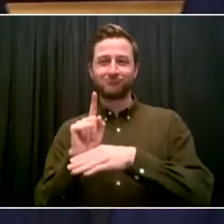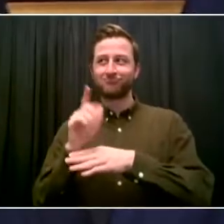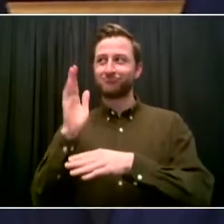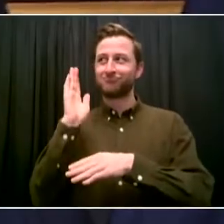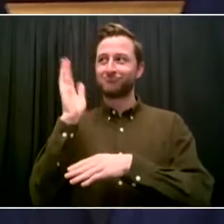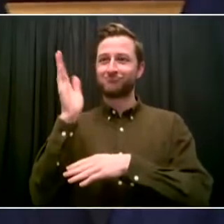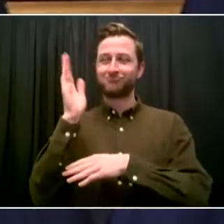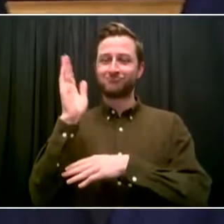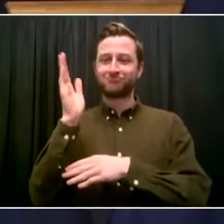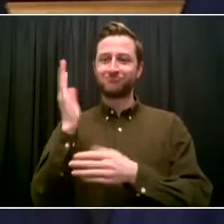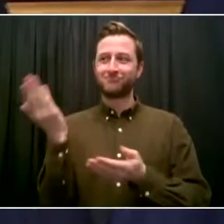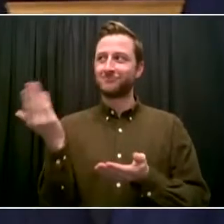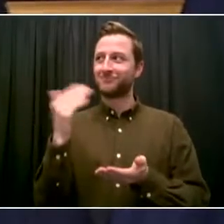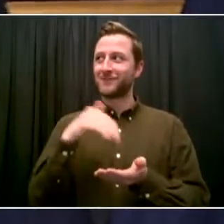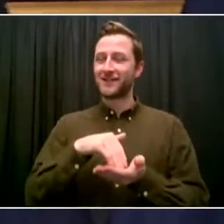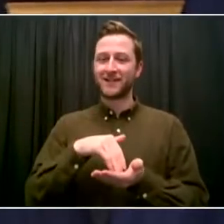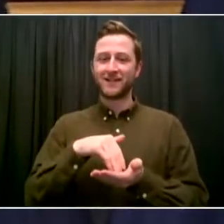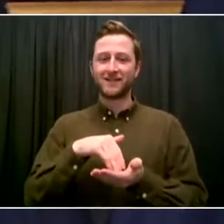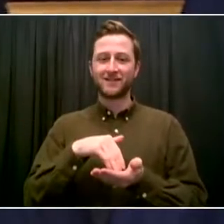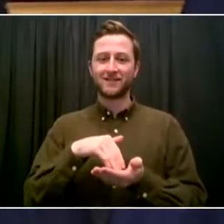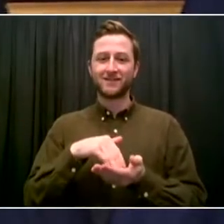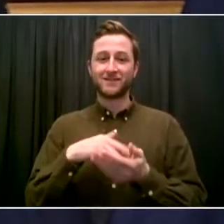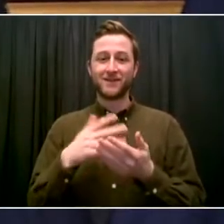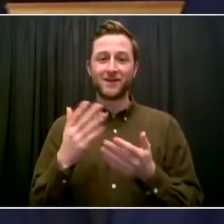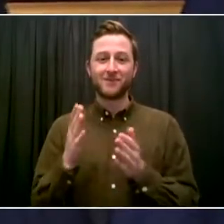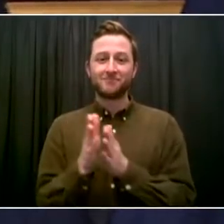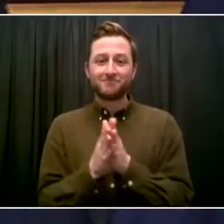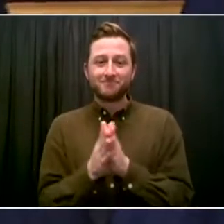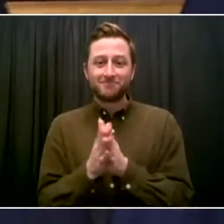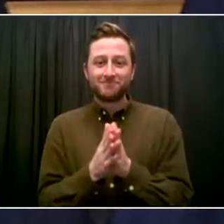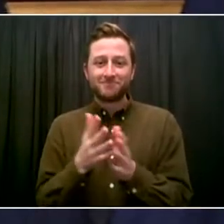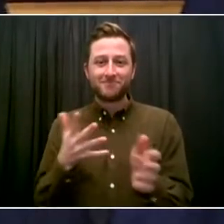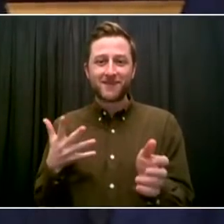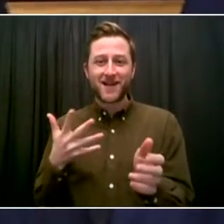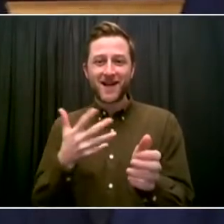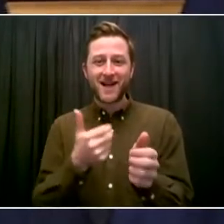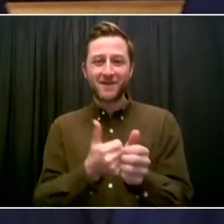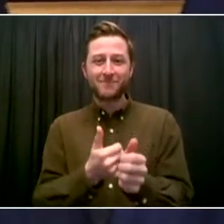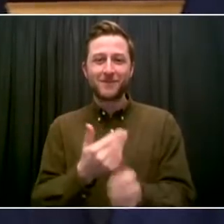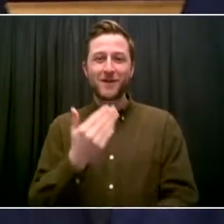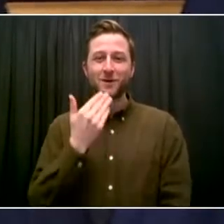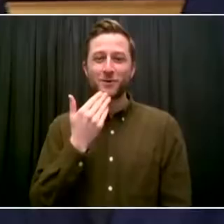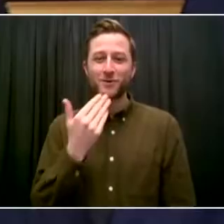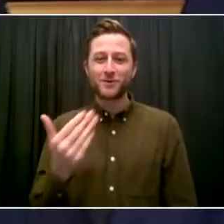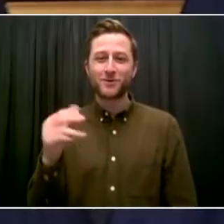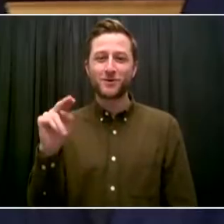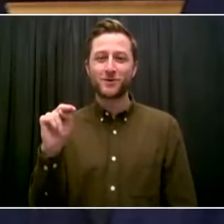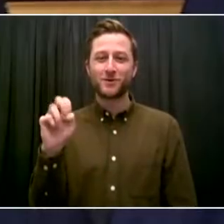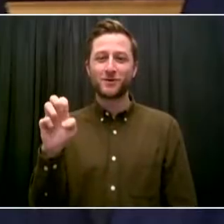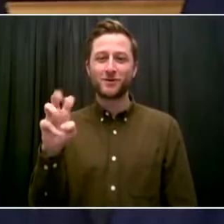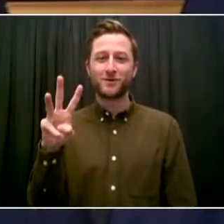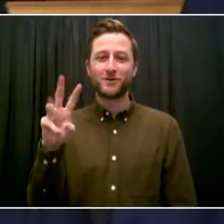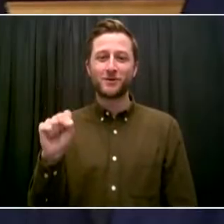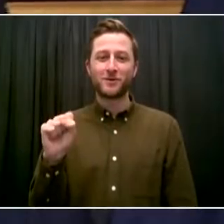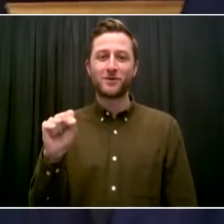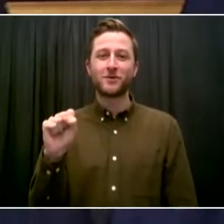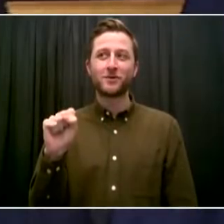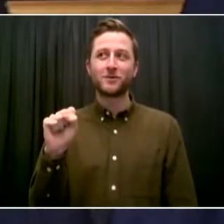THESE IN-PERSON BRIEFINGS WERE NOT IN PLACE AND I AM HAPPY TO BE BACK HERE IN FRONT OF YOU